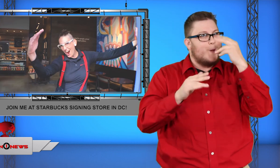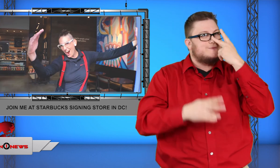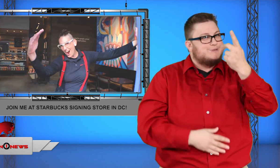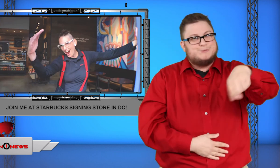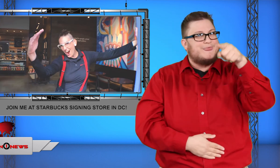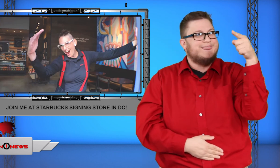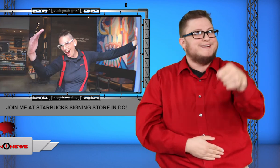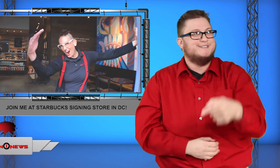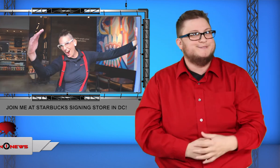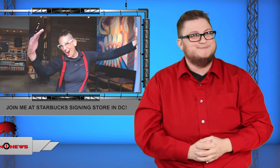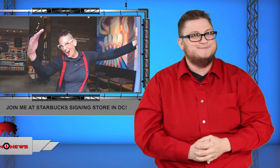Hope to see you there.